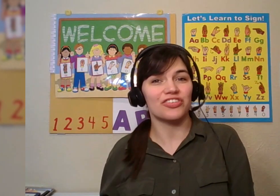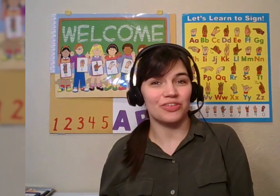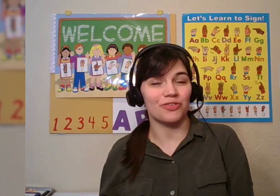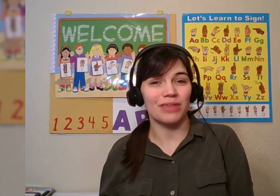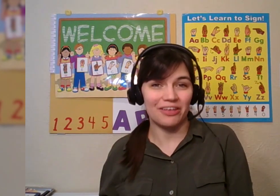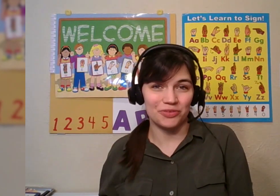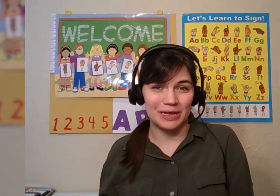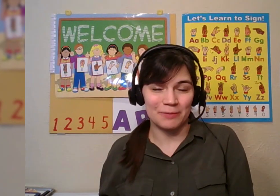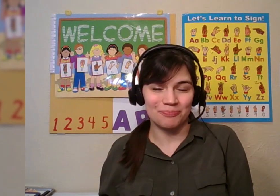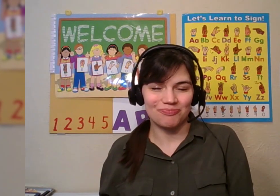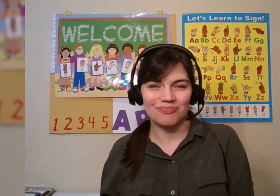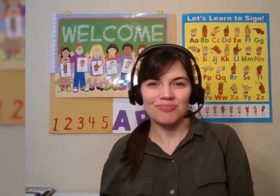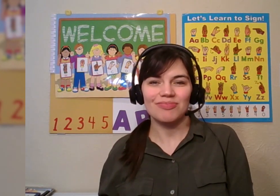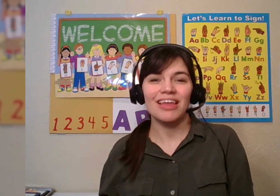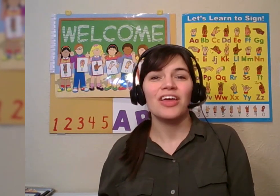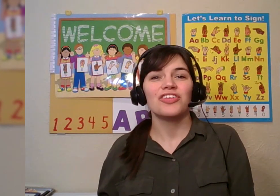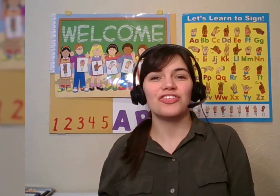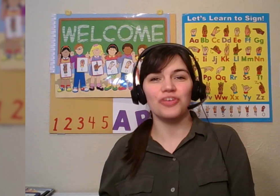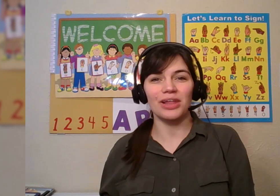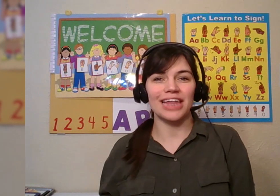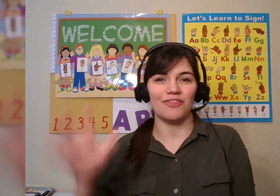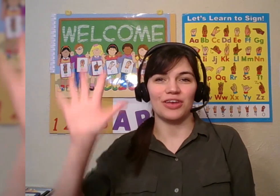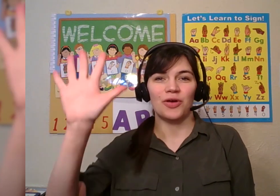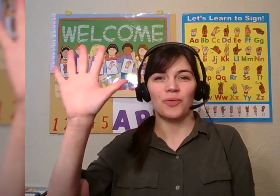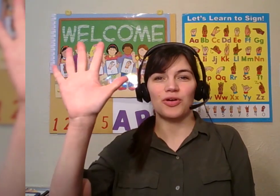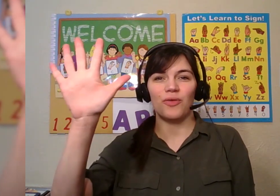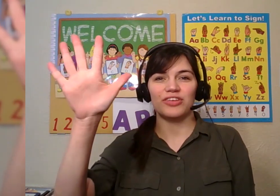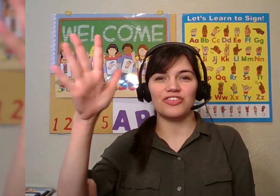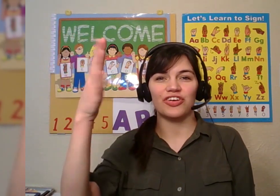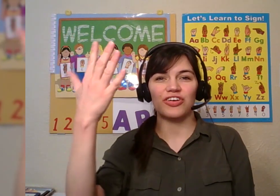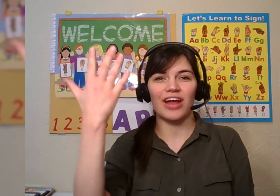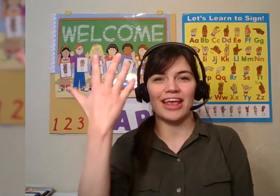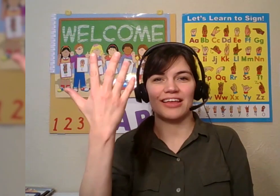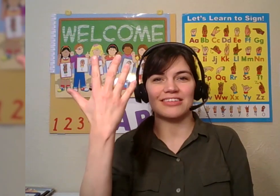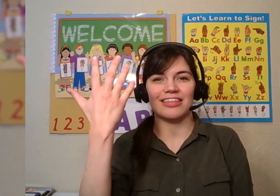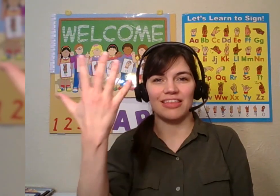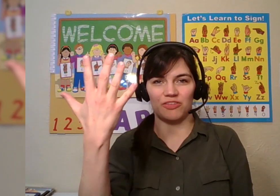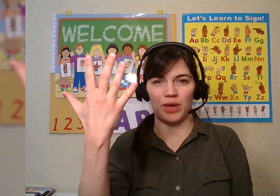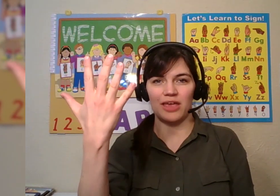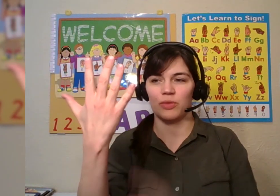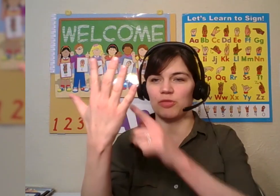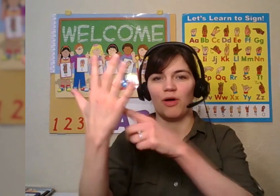from last week. To do 11, we're going to turn our hand this way with the palm